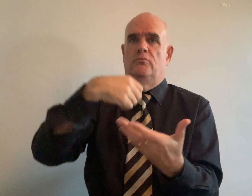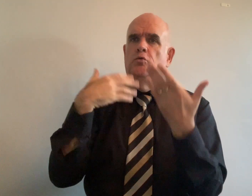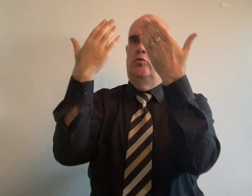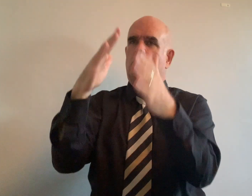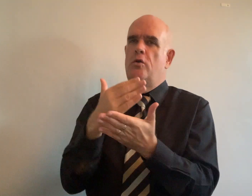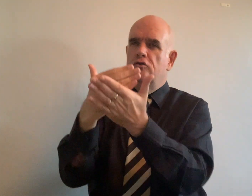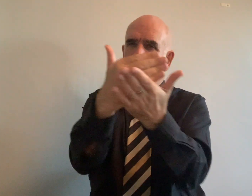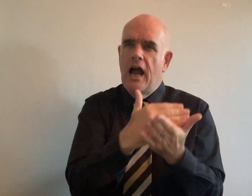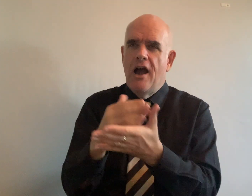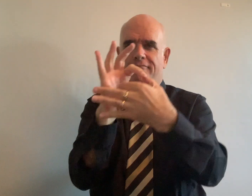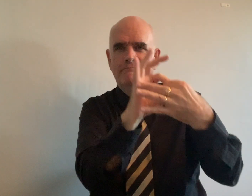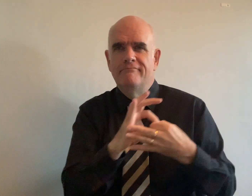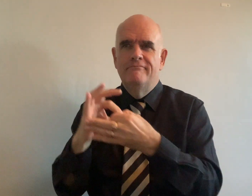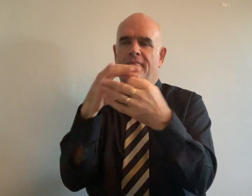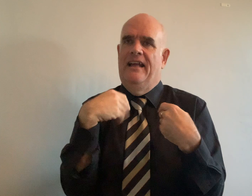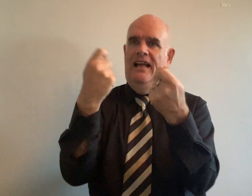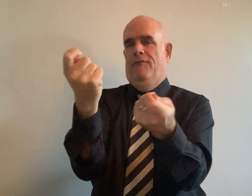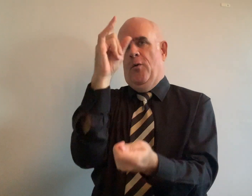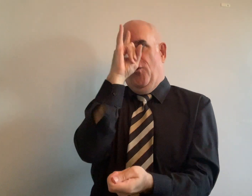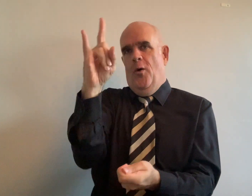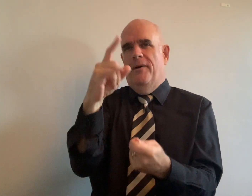at the doors in Áras an Uachtaráin, symbolising our shared